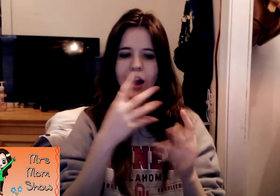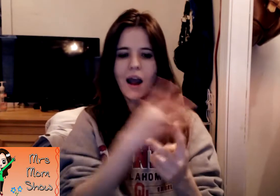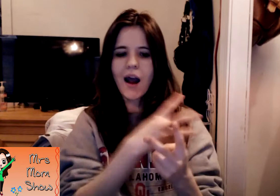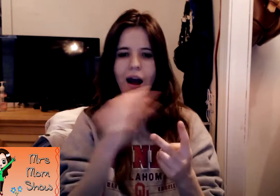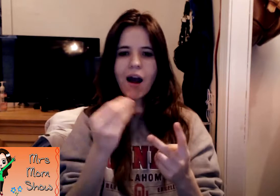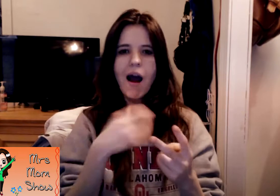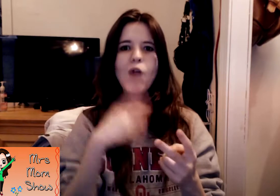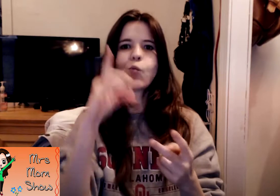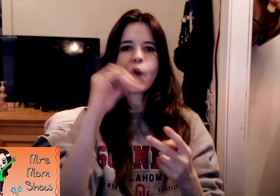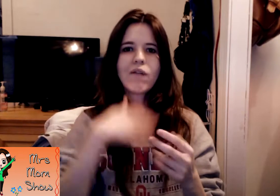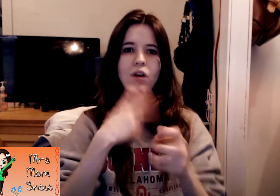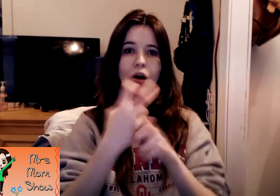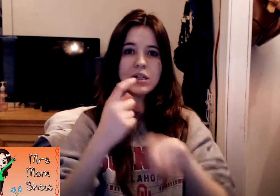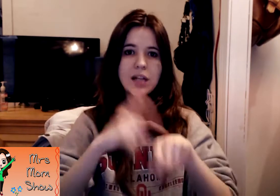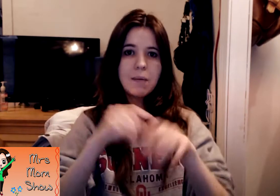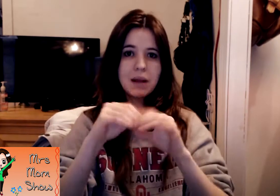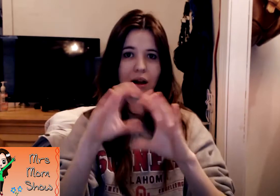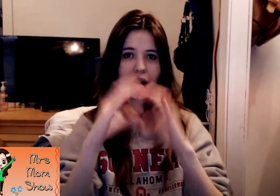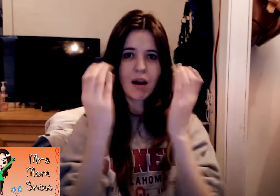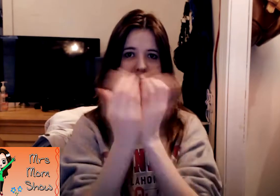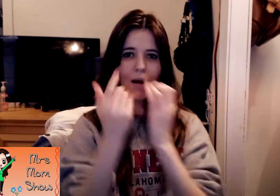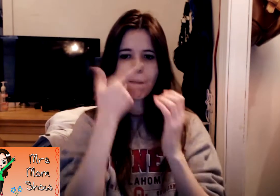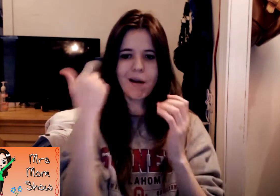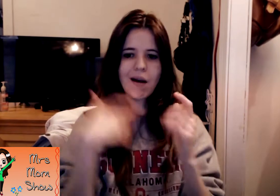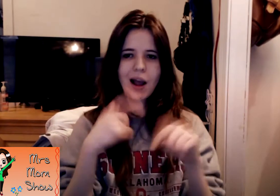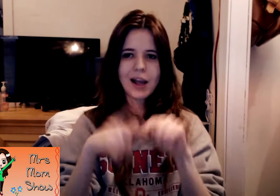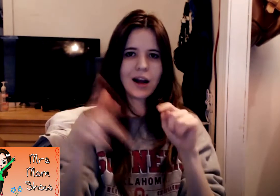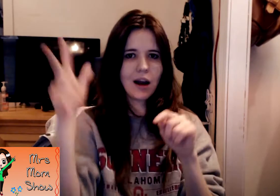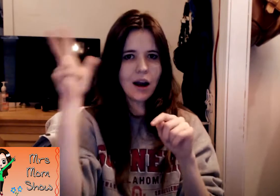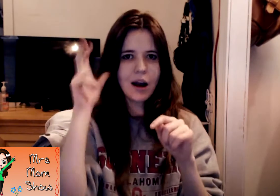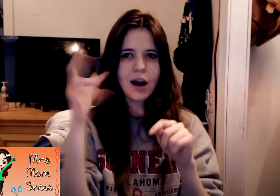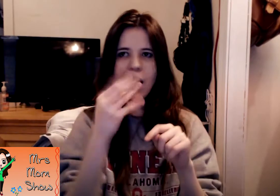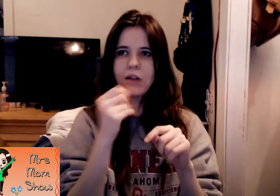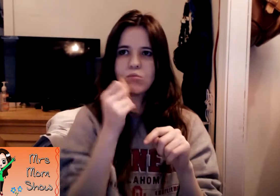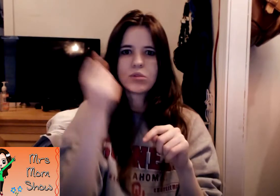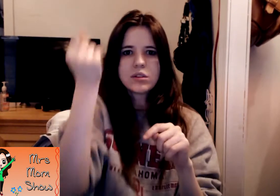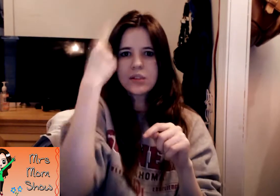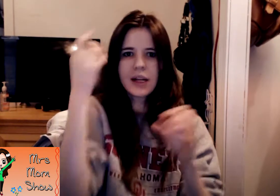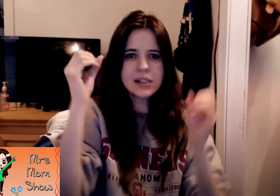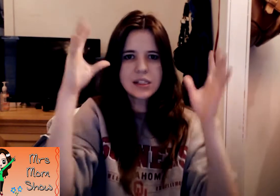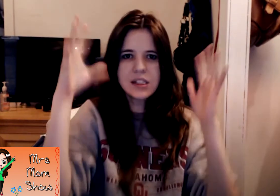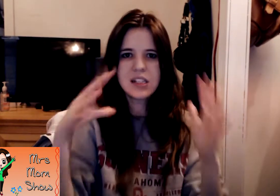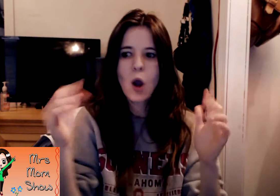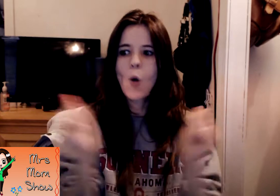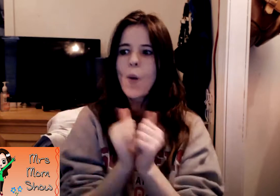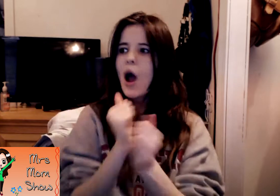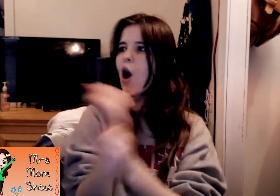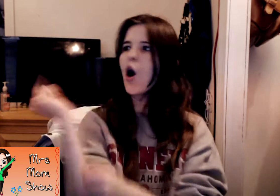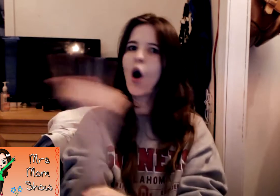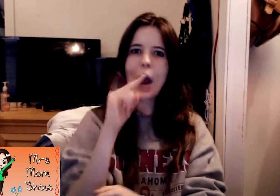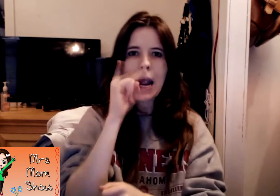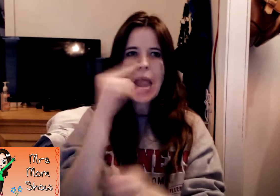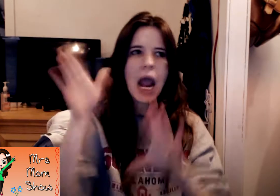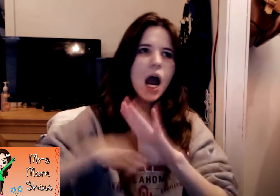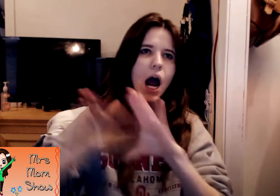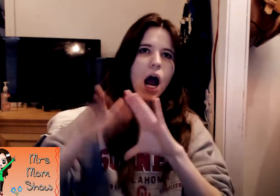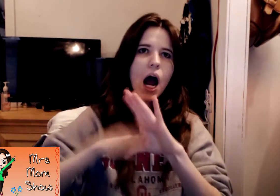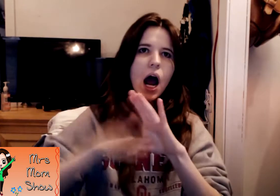And I'd have a hard time in class since I can't hear and can't understand the teacher with all the yakking kids.